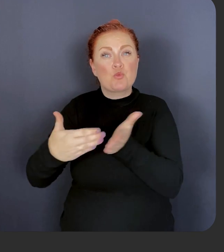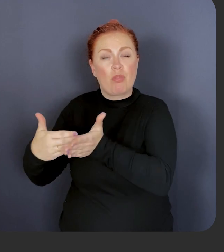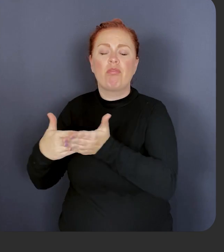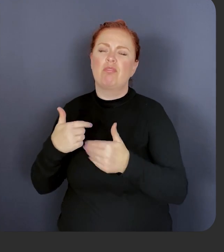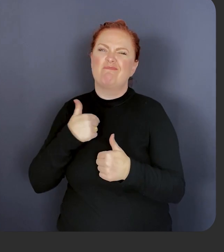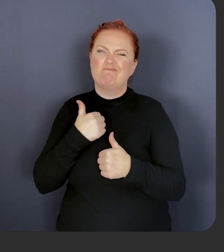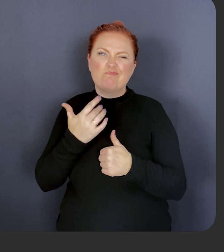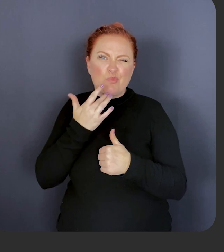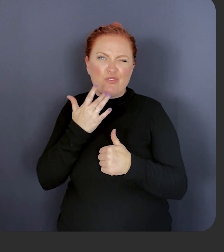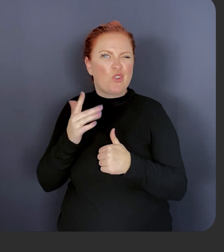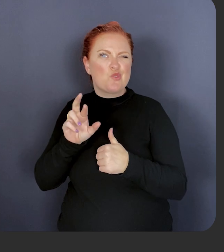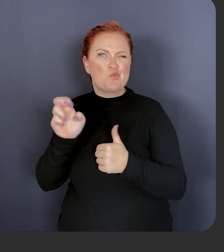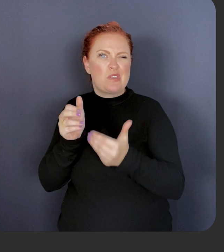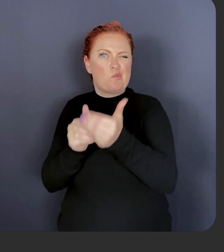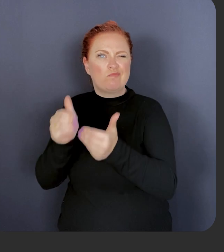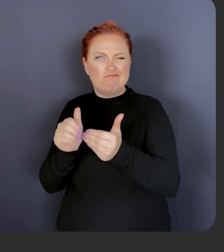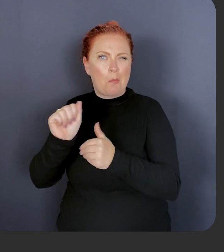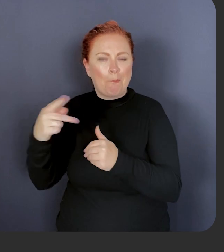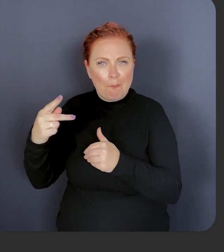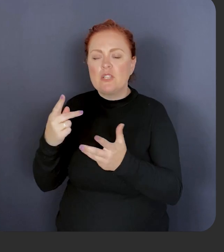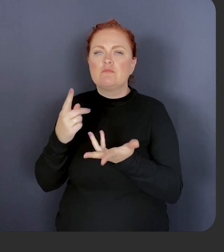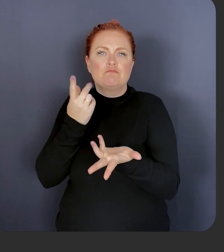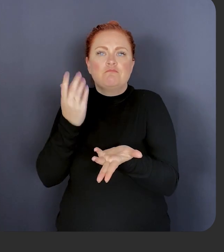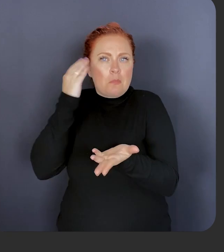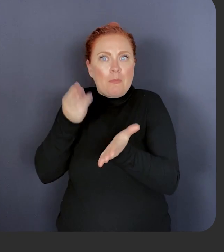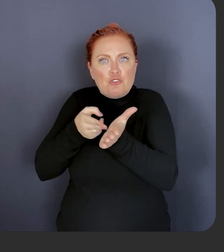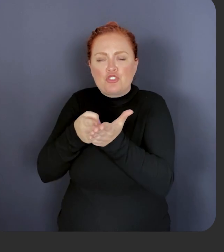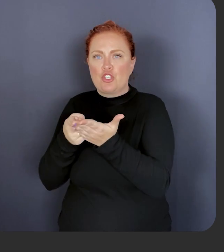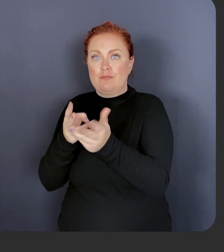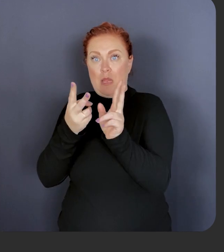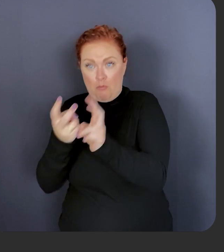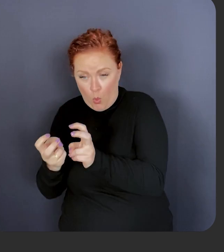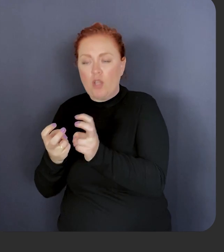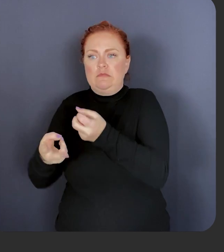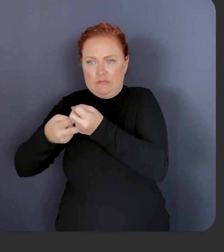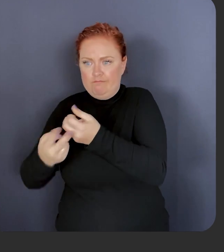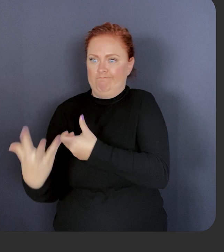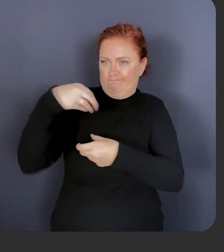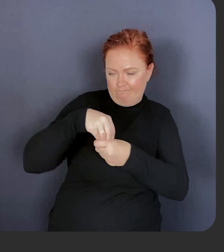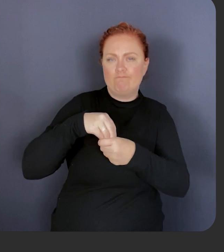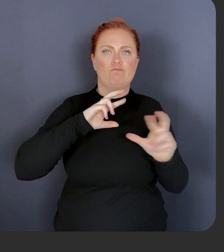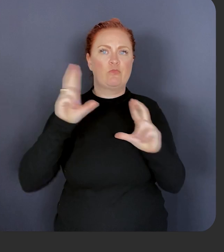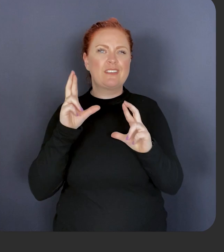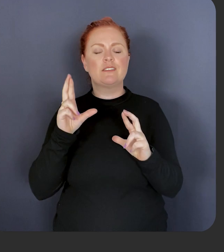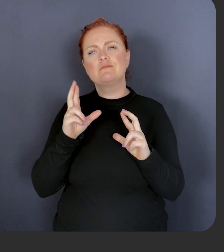like to just reserve my application just in case to make sure I'm getting that import. But yeah, super simple.